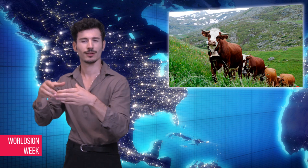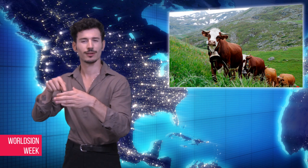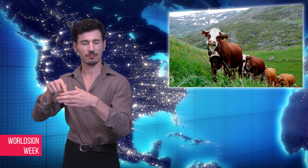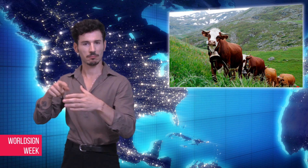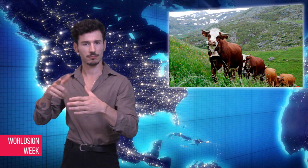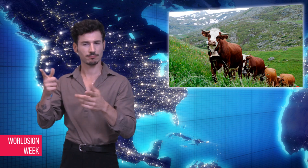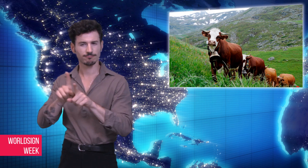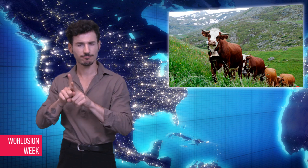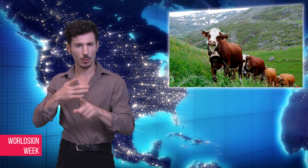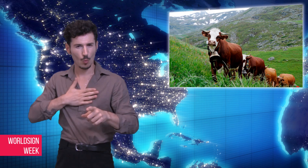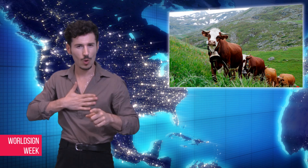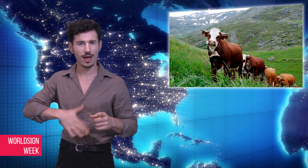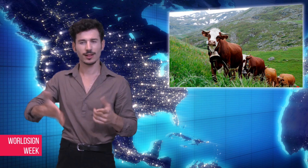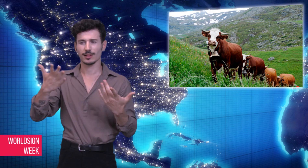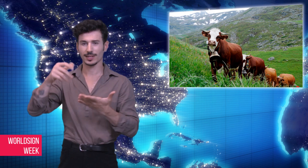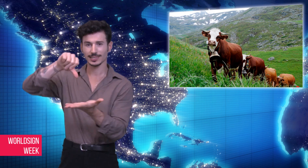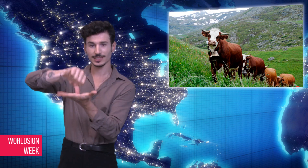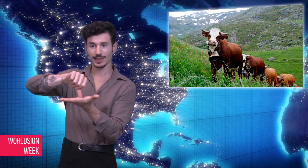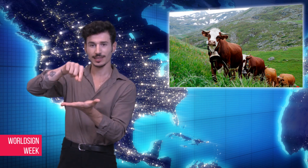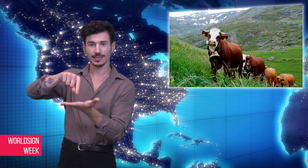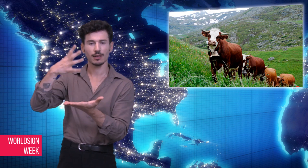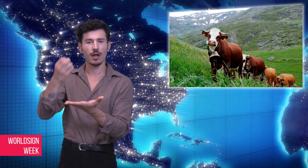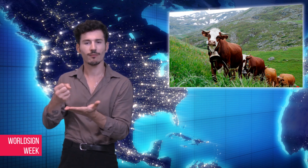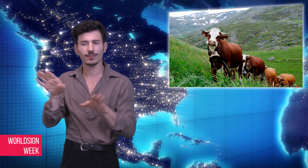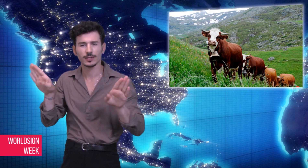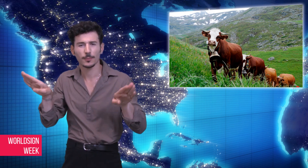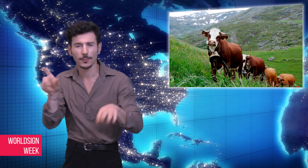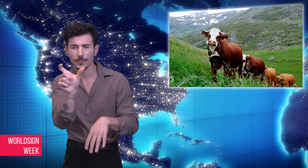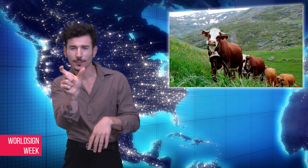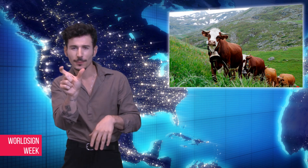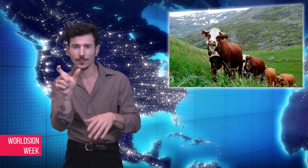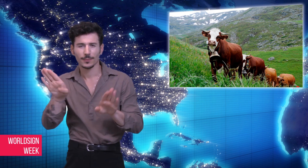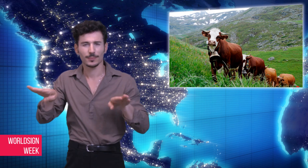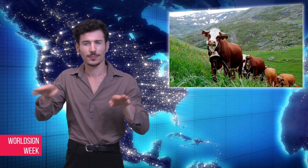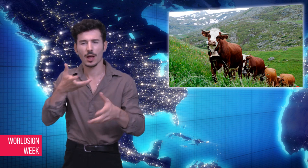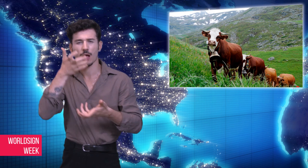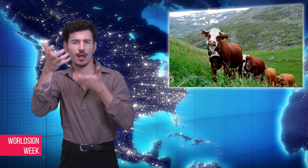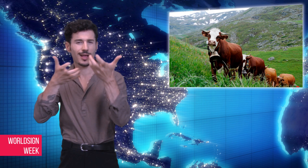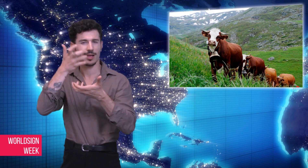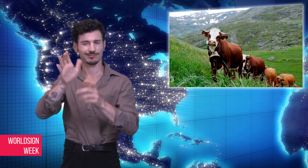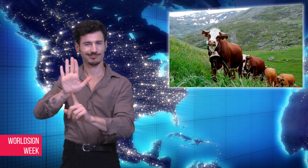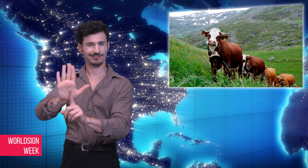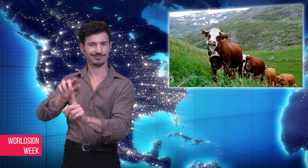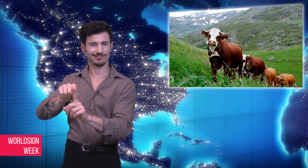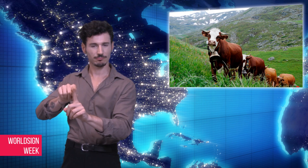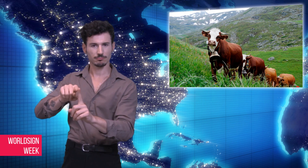cow bells. A group of residents failed to push